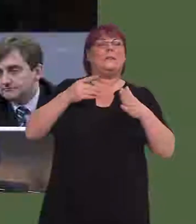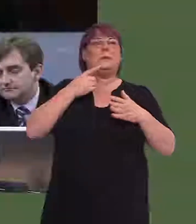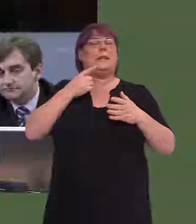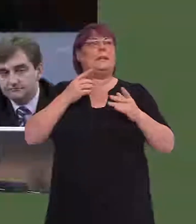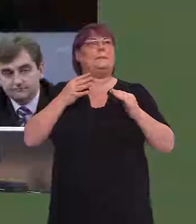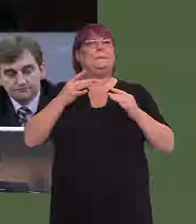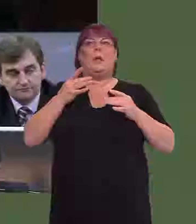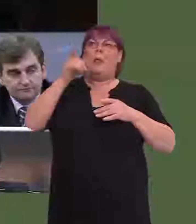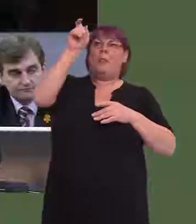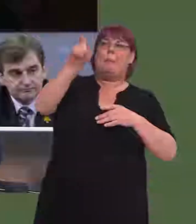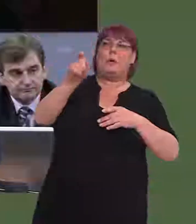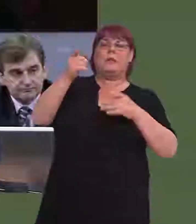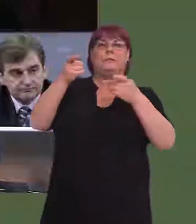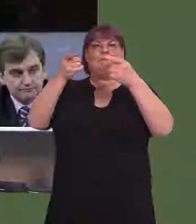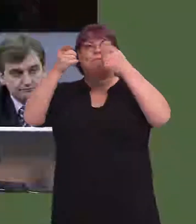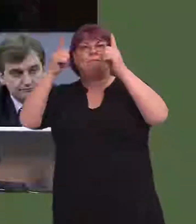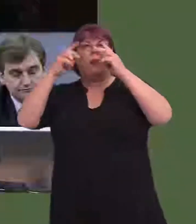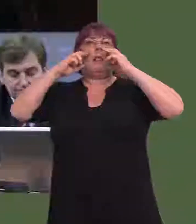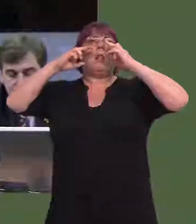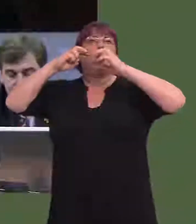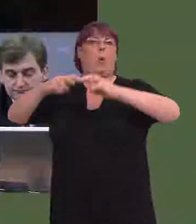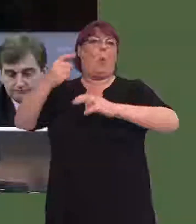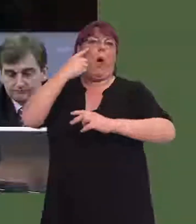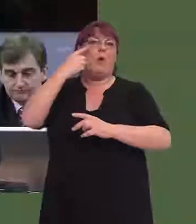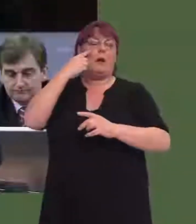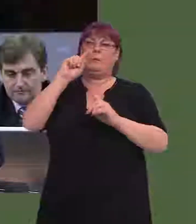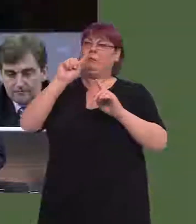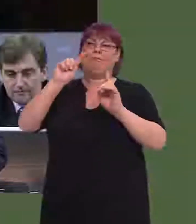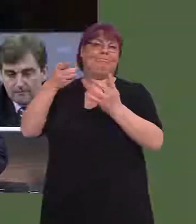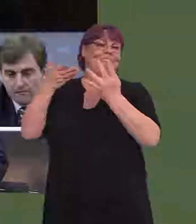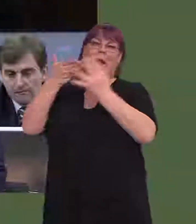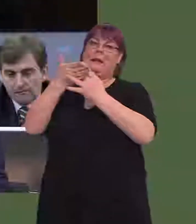headed up the inquiry did not have access to your e-mails that you acknowledge that